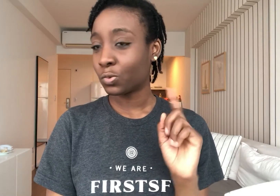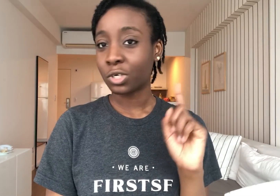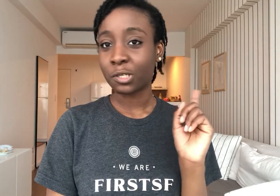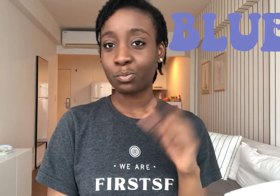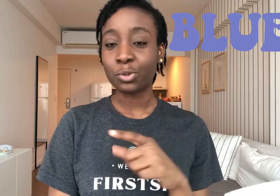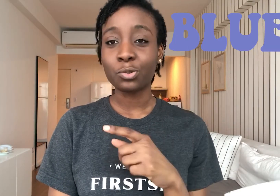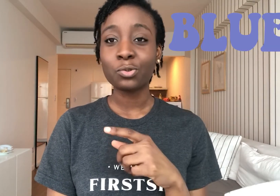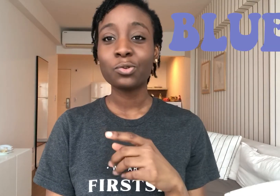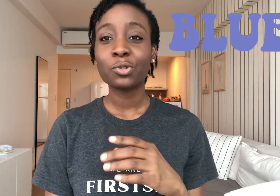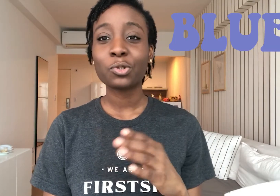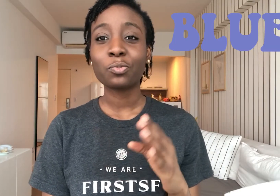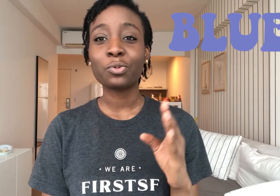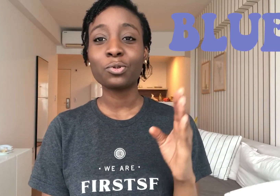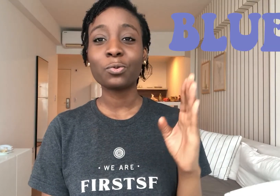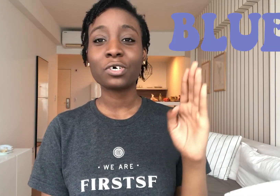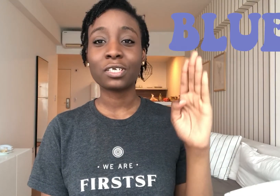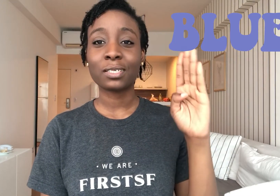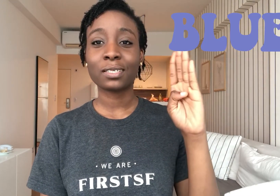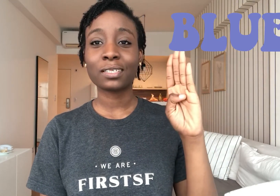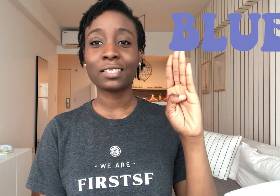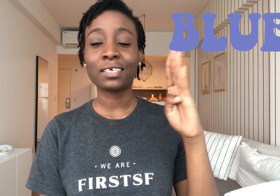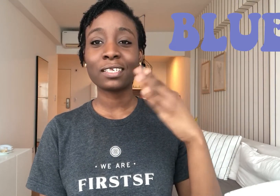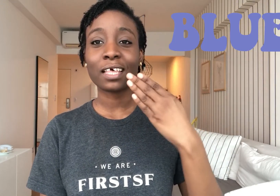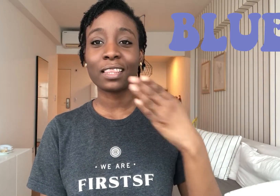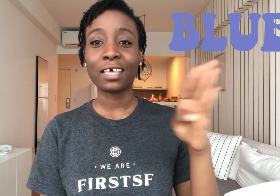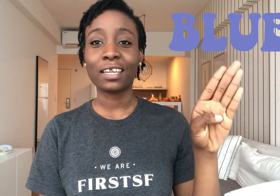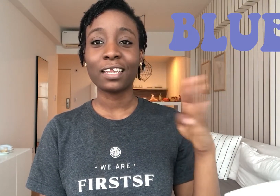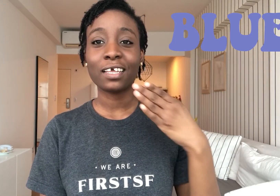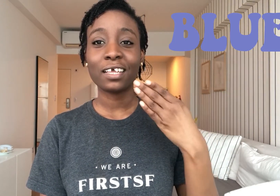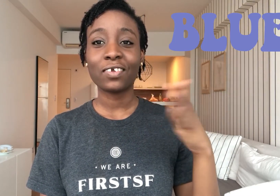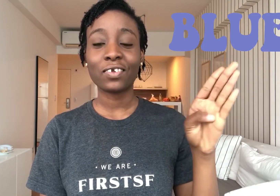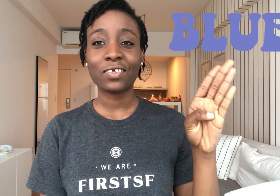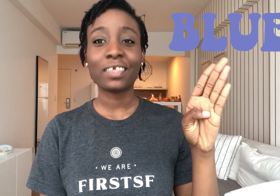was blue, so blue was this.